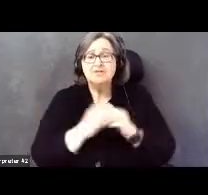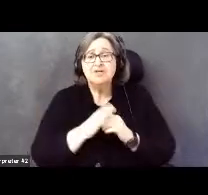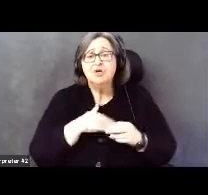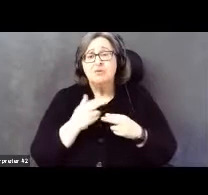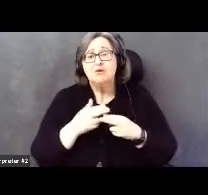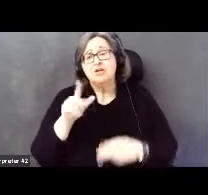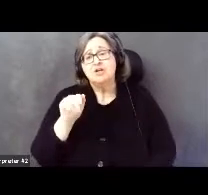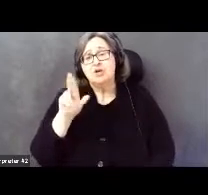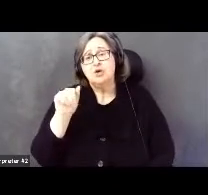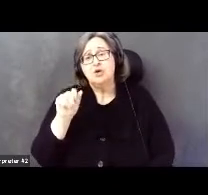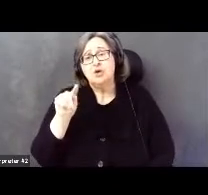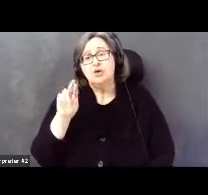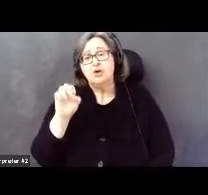Laura Trexler. I'm from a rehabilitation